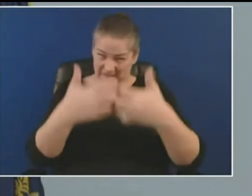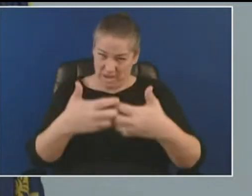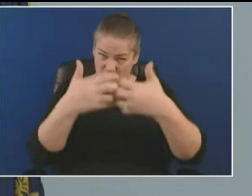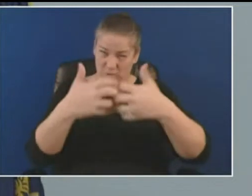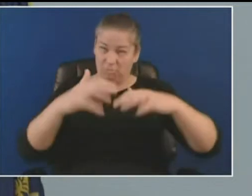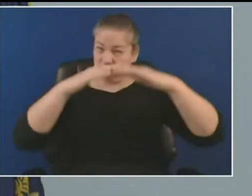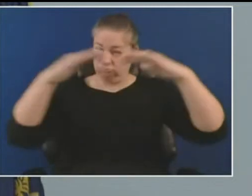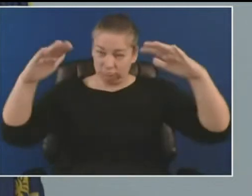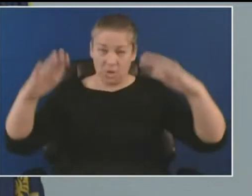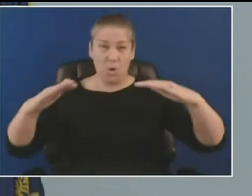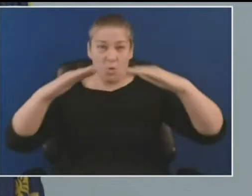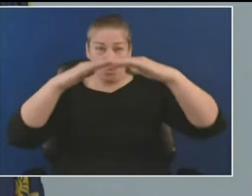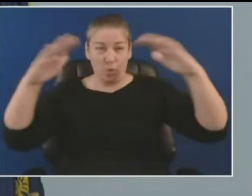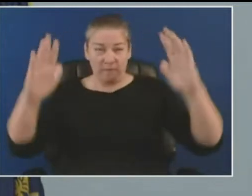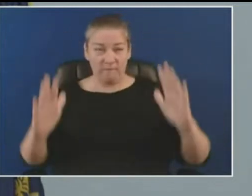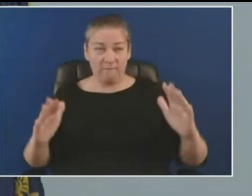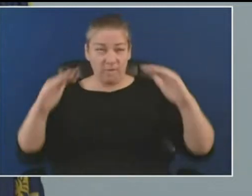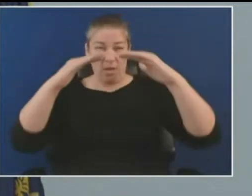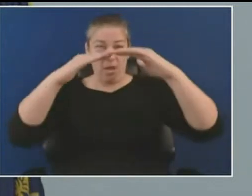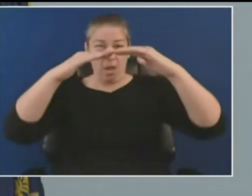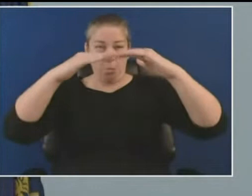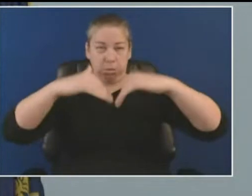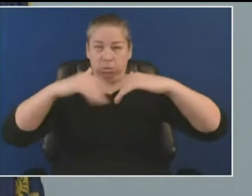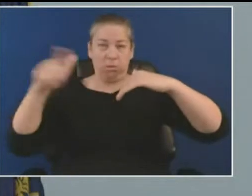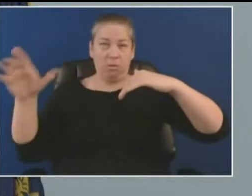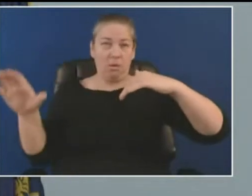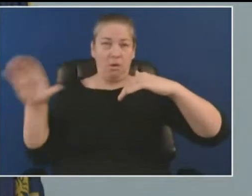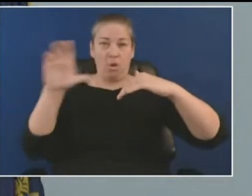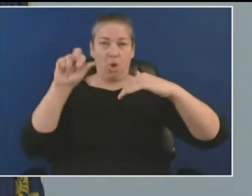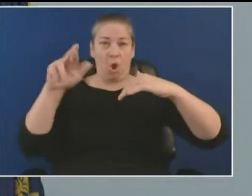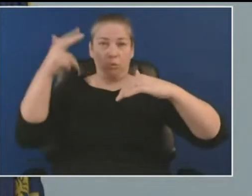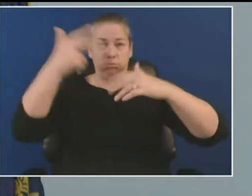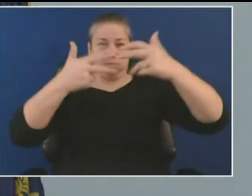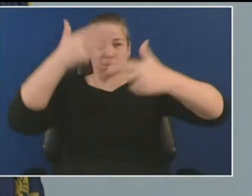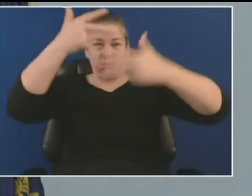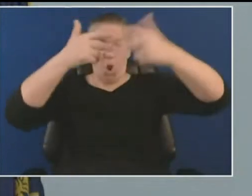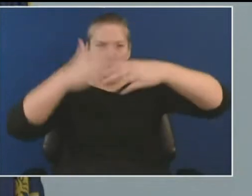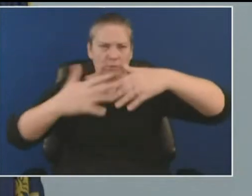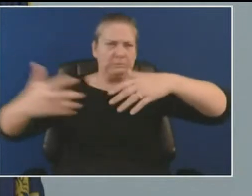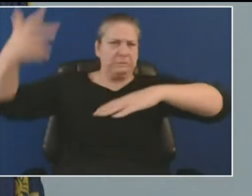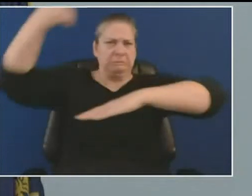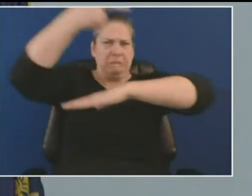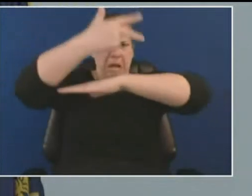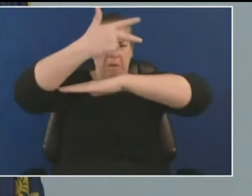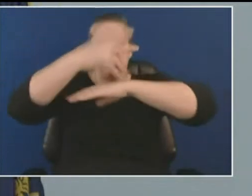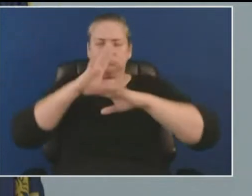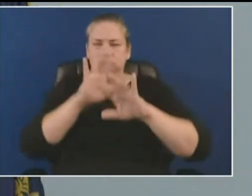except probably 5 feet lower than it. Seeing an entire downtown wiped out knowing